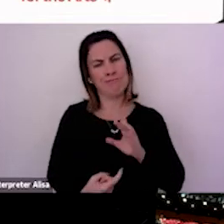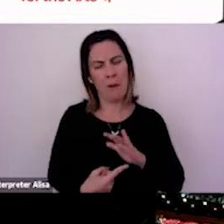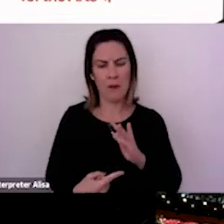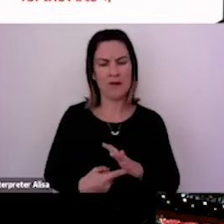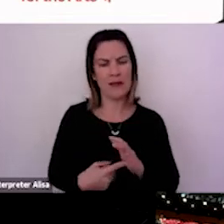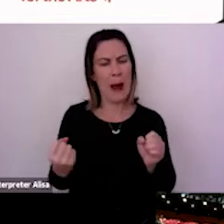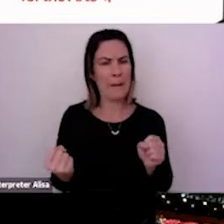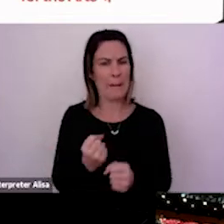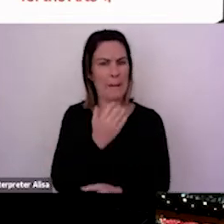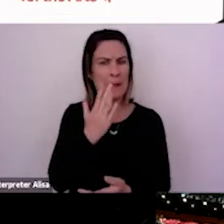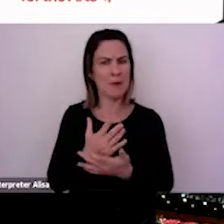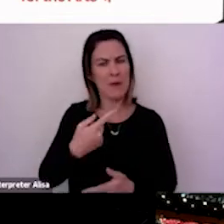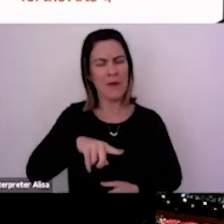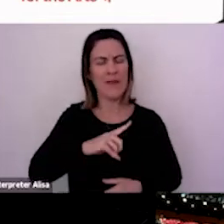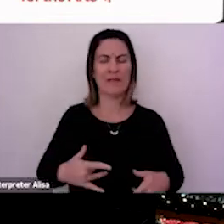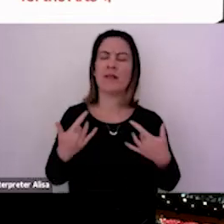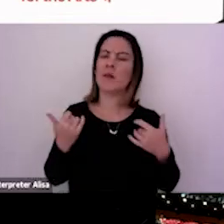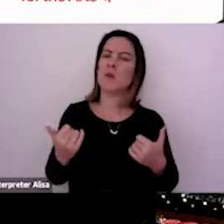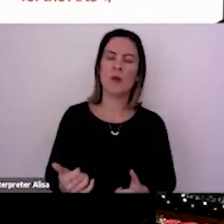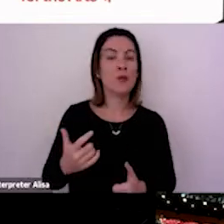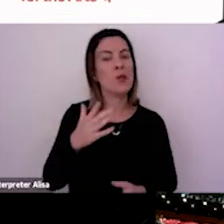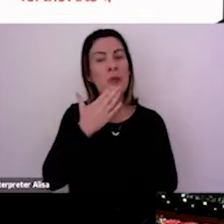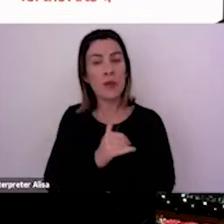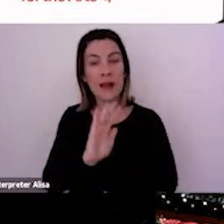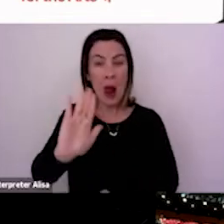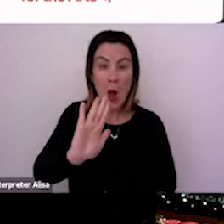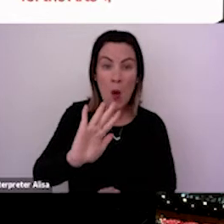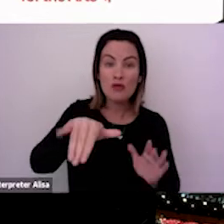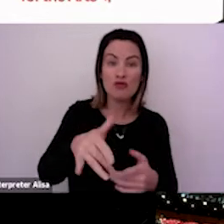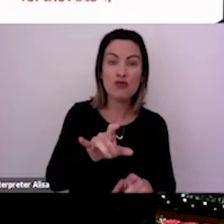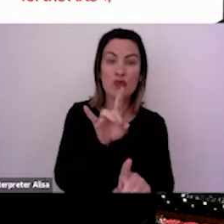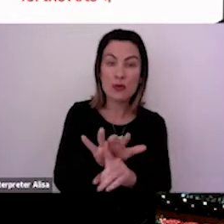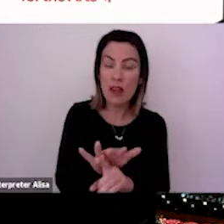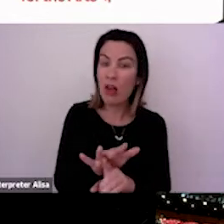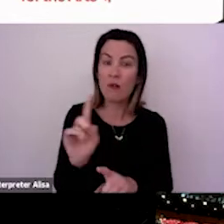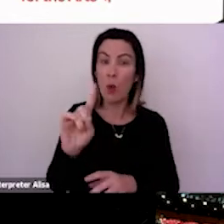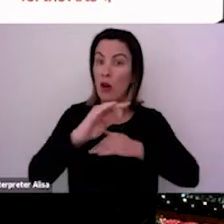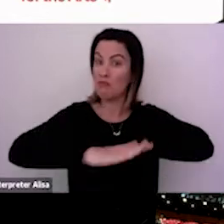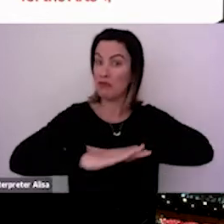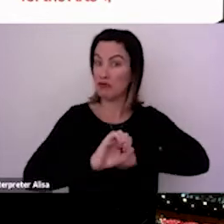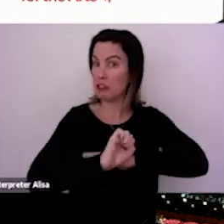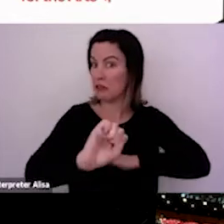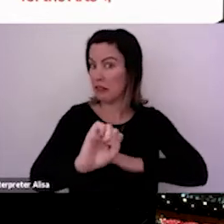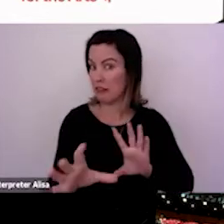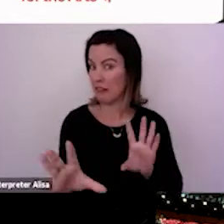Please say hello, introduce yourselves and what country you are coming from. Hi, Monica.